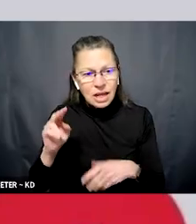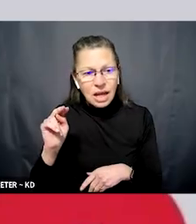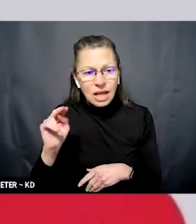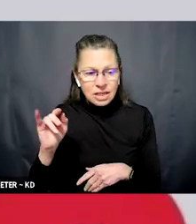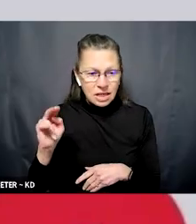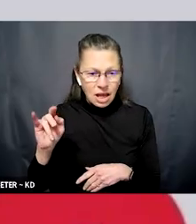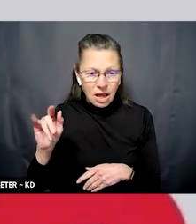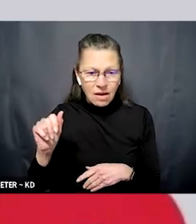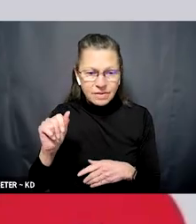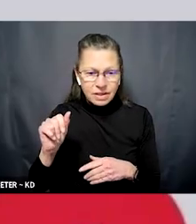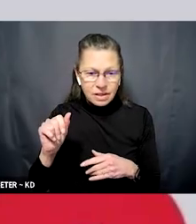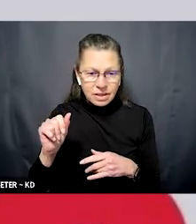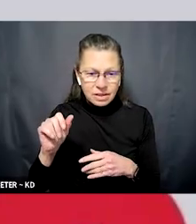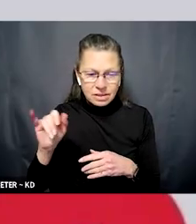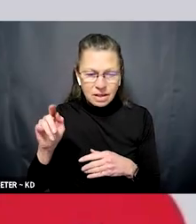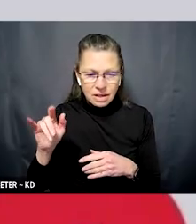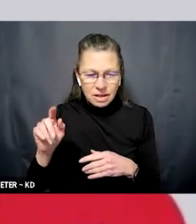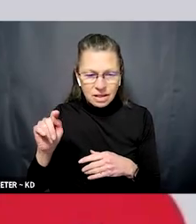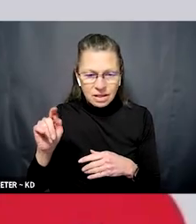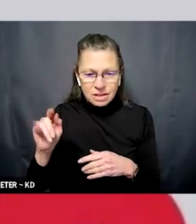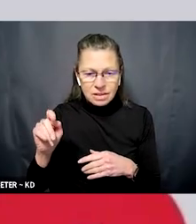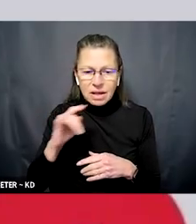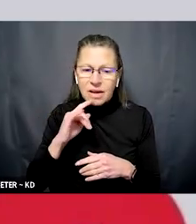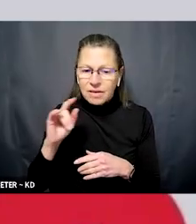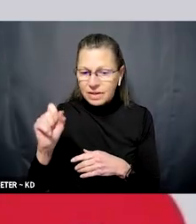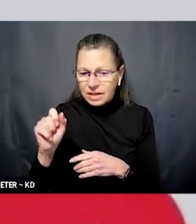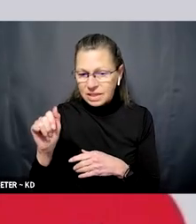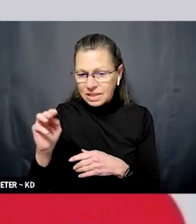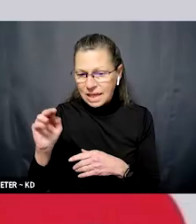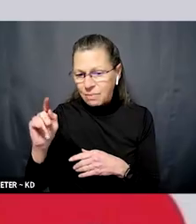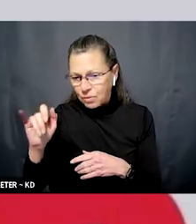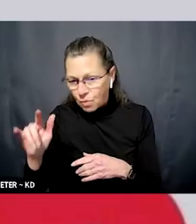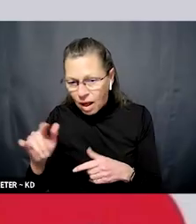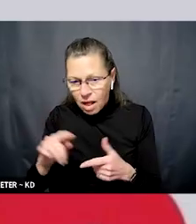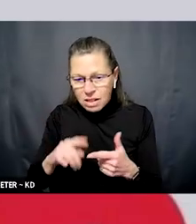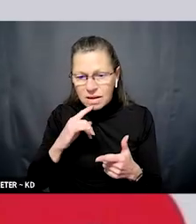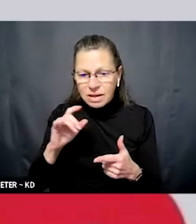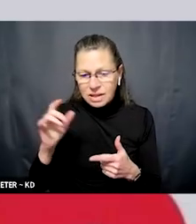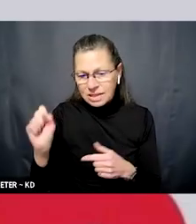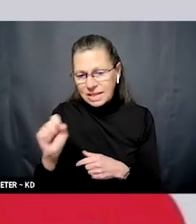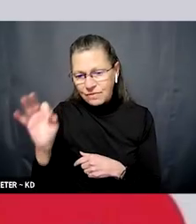Manuel Nation, San Fernando Band of Mission Indians, Coastal Band of Chumash Nation,